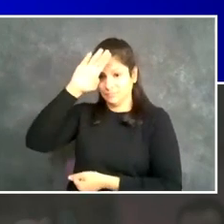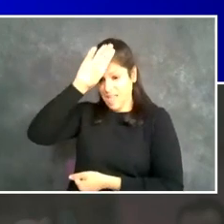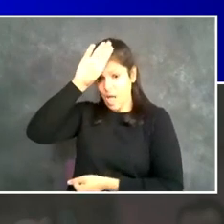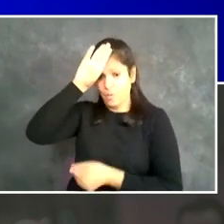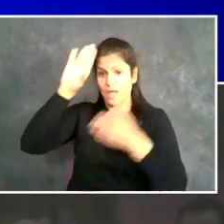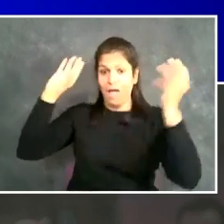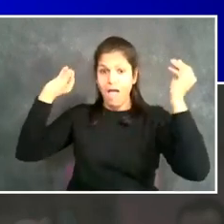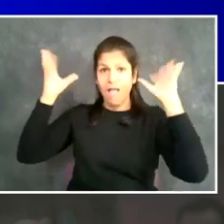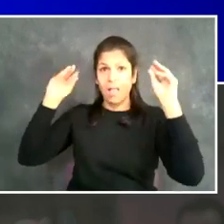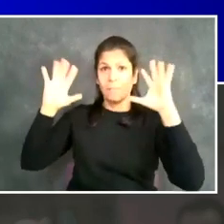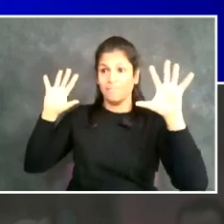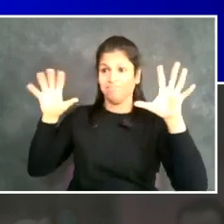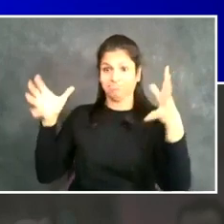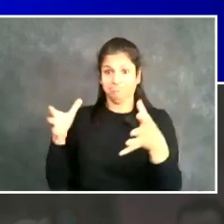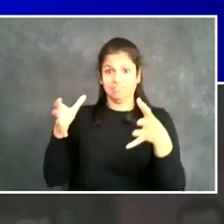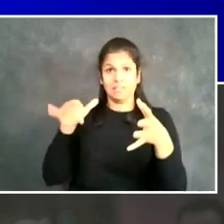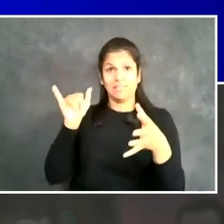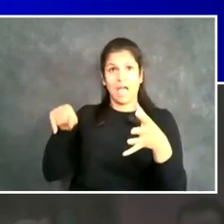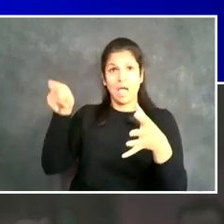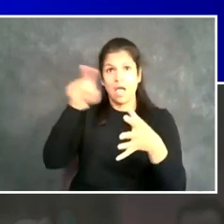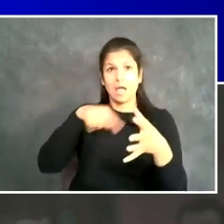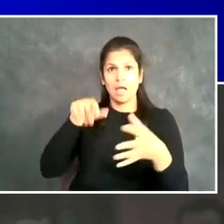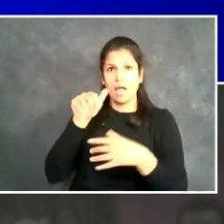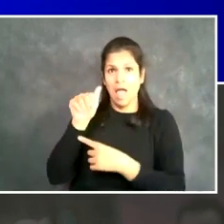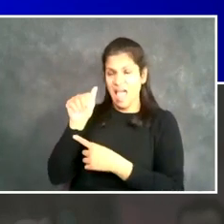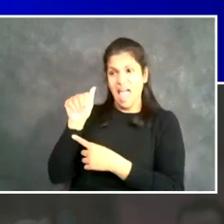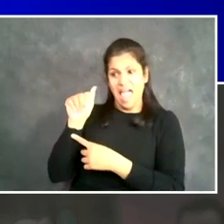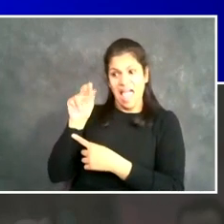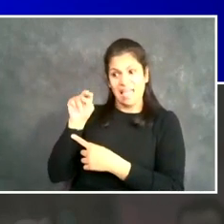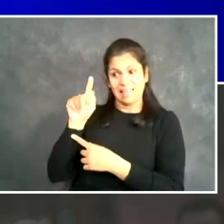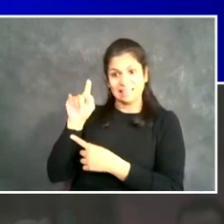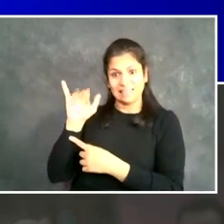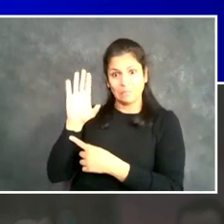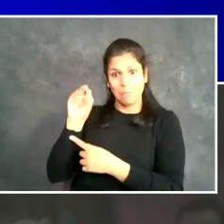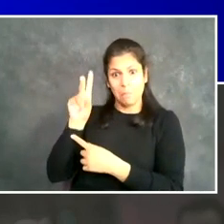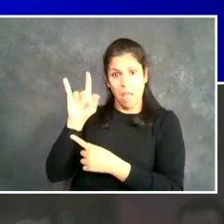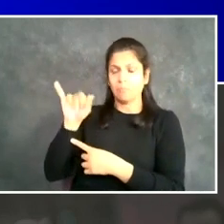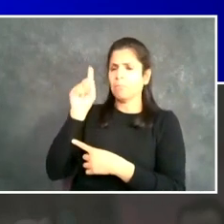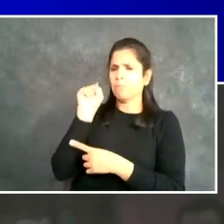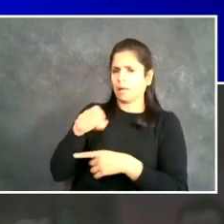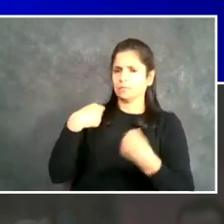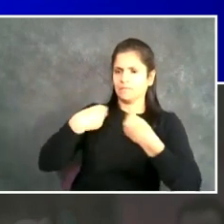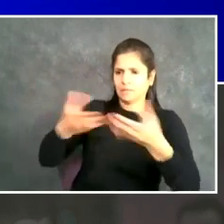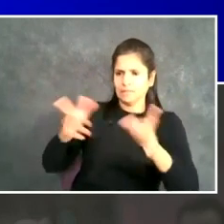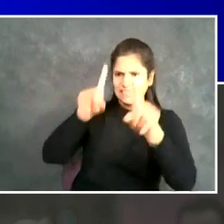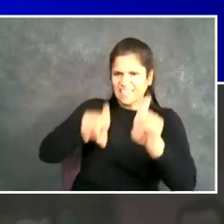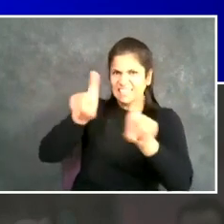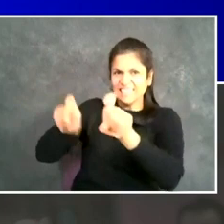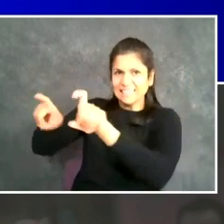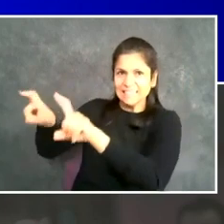TO GIVE THEM THAT KNOWLEDGE AND THAT PEACE OF MIND AND TO ENSURE THAT THEY ARE ALSO